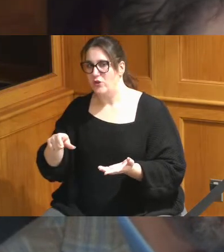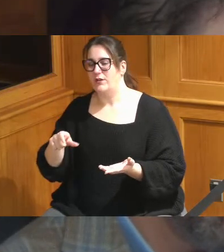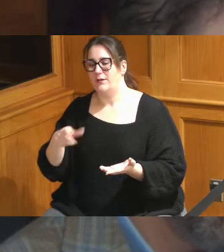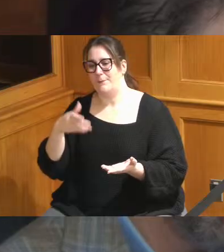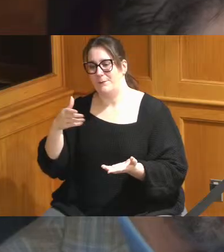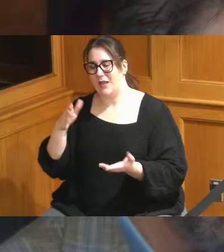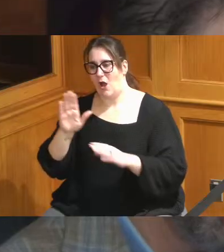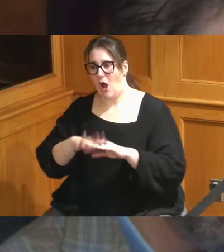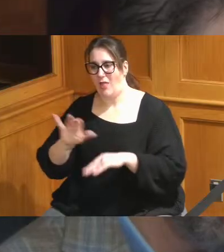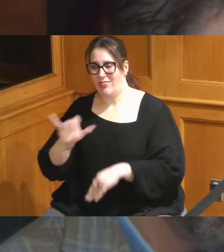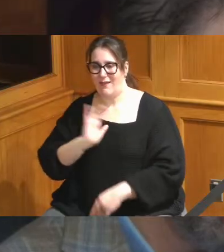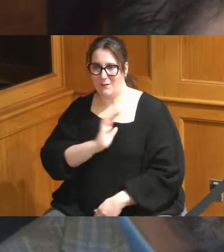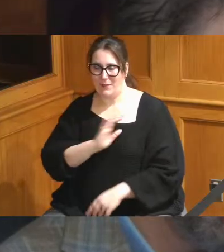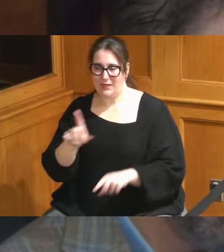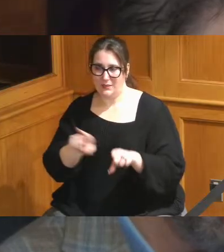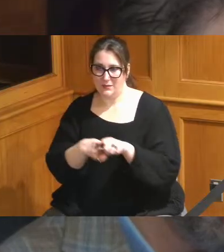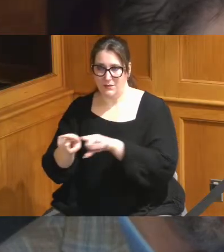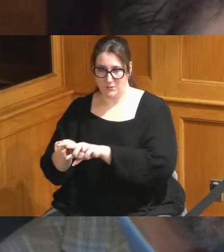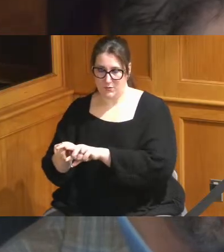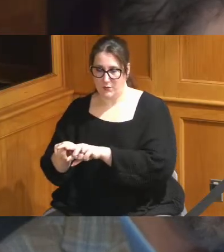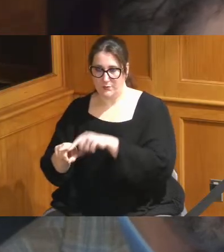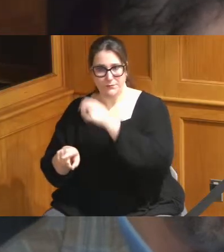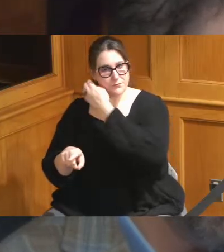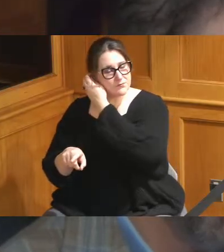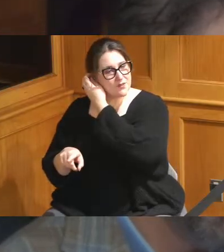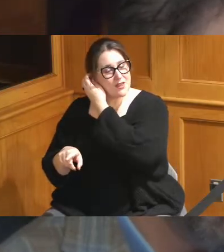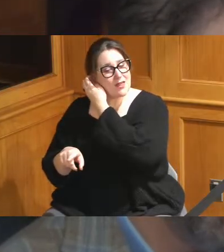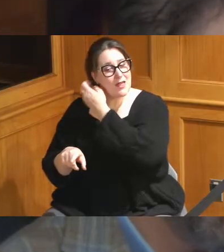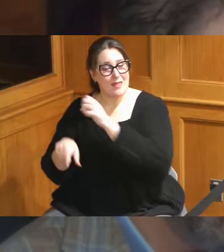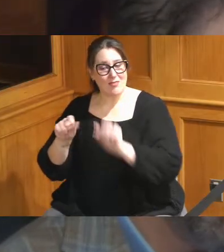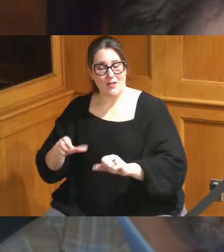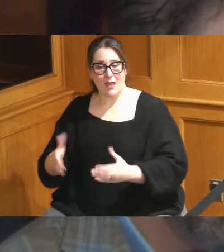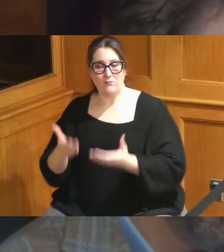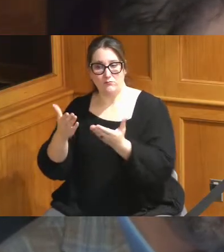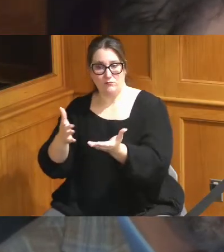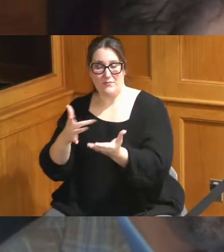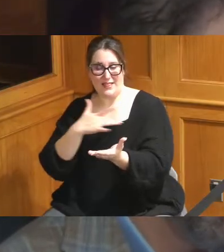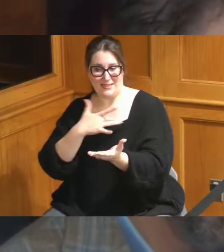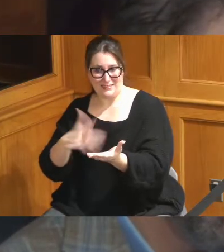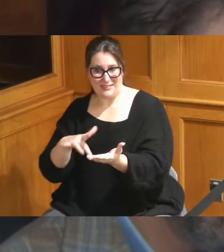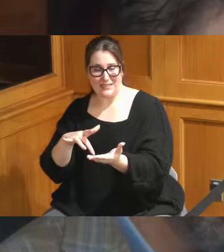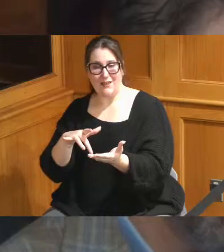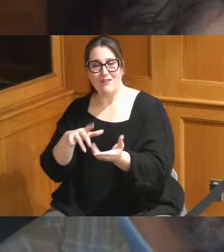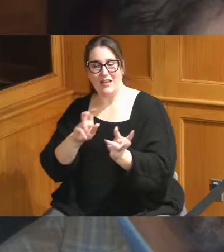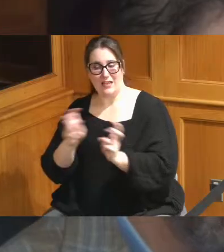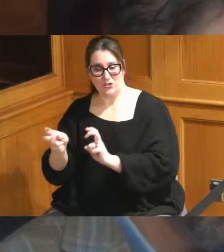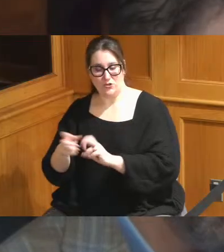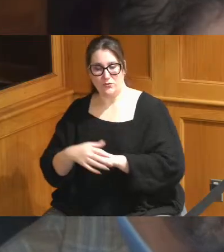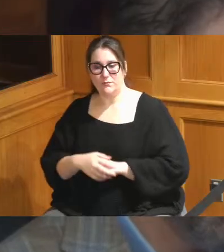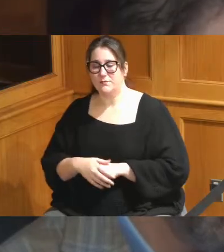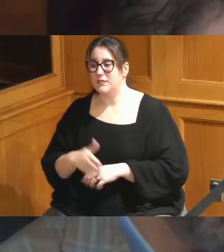already have that can bring up these sensitivity issues. I'm glad you told me that the AC hotel on